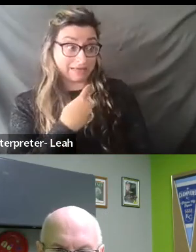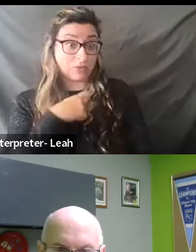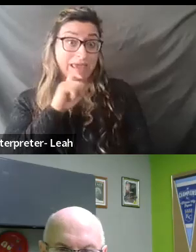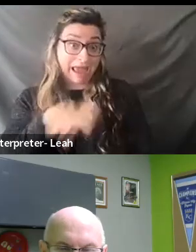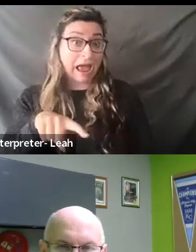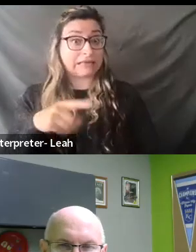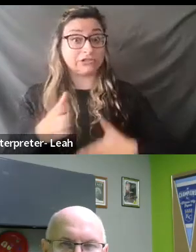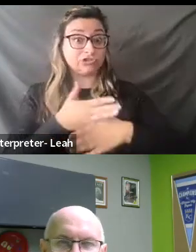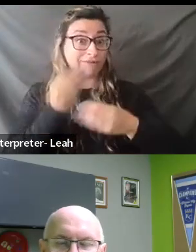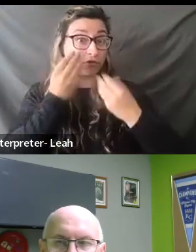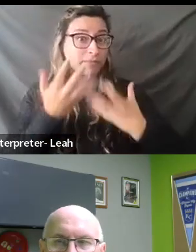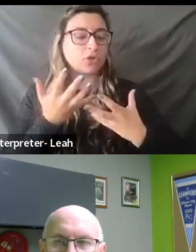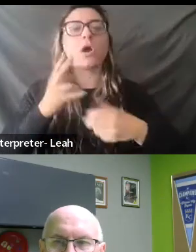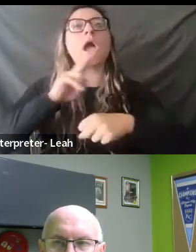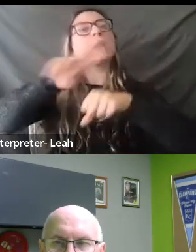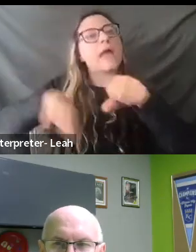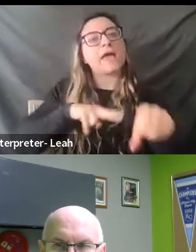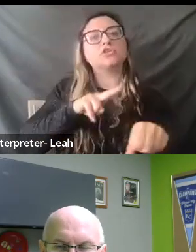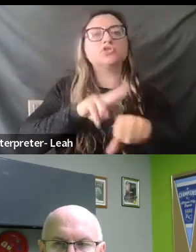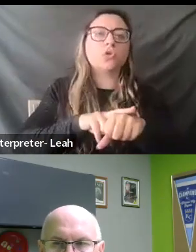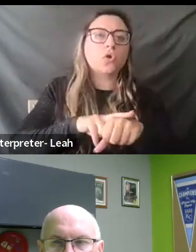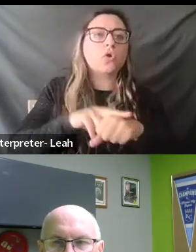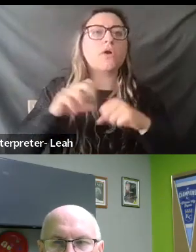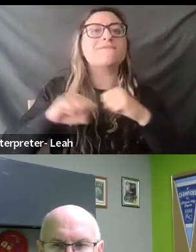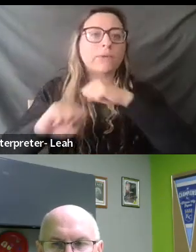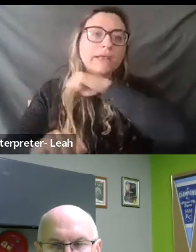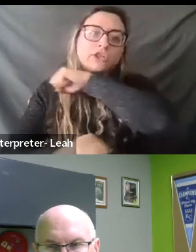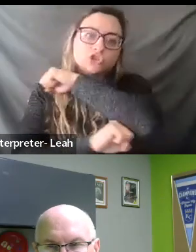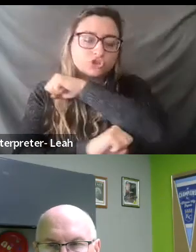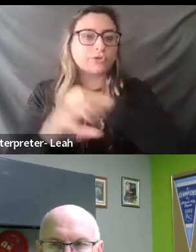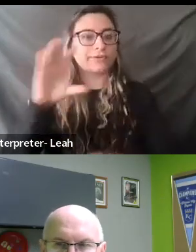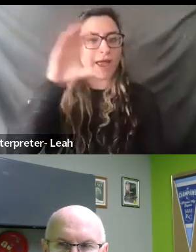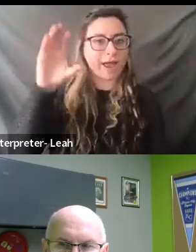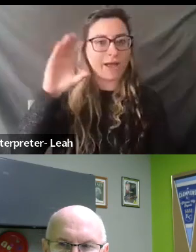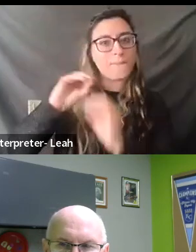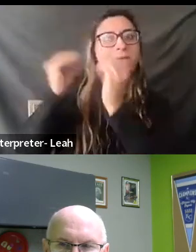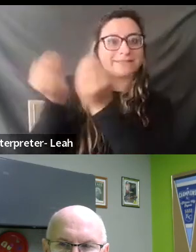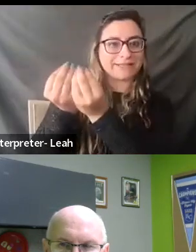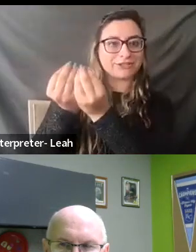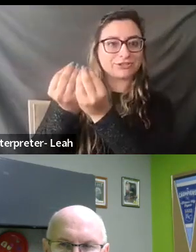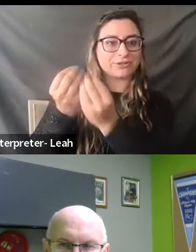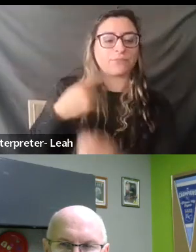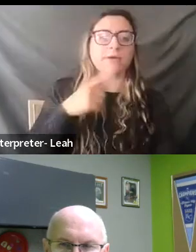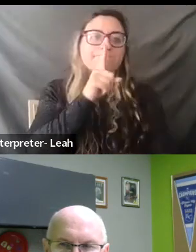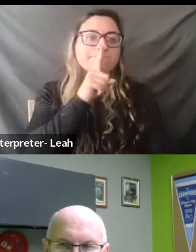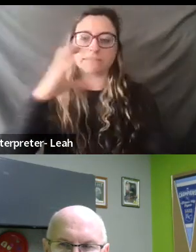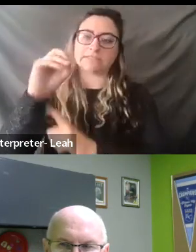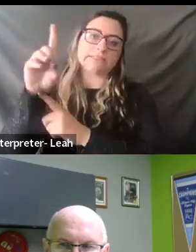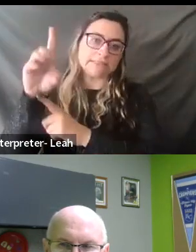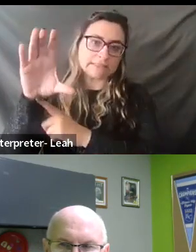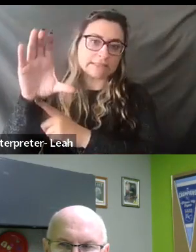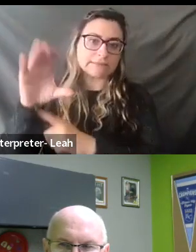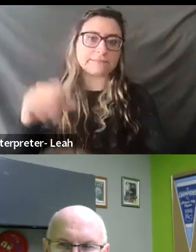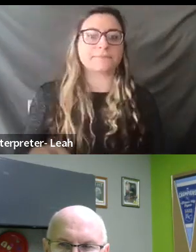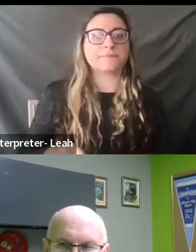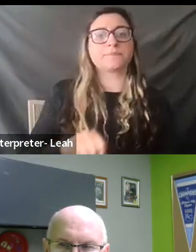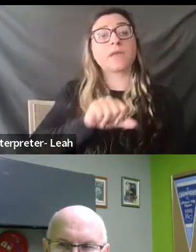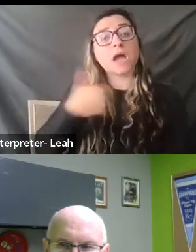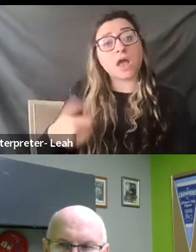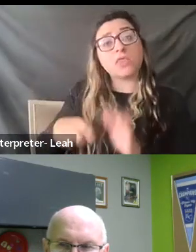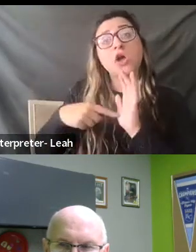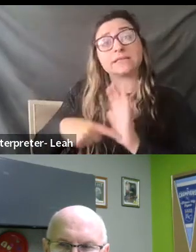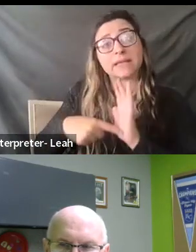We just said foundation, because there were a lot of people that if they thought it was government, that even if we said, no, this is -- there is no wrong answers, they would not participate.